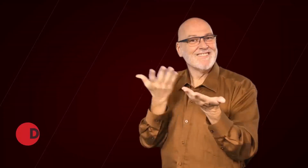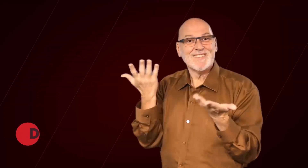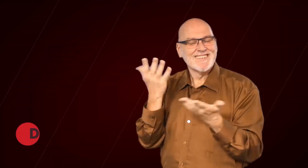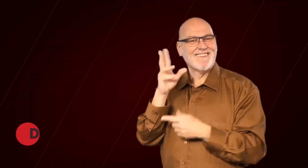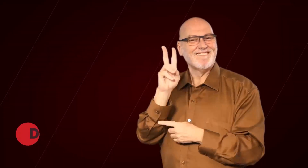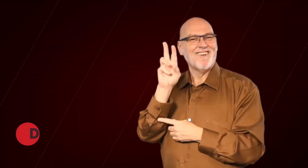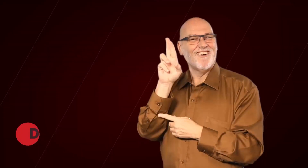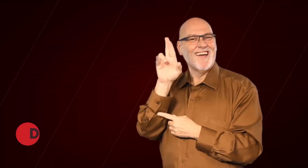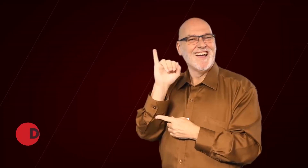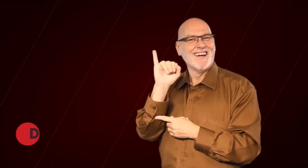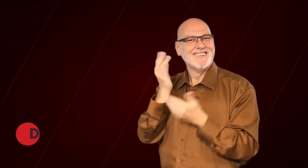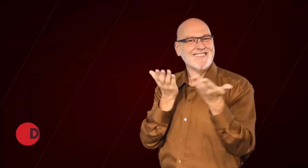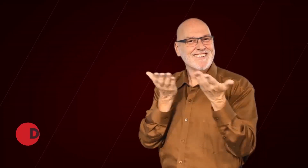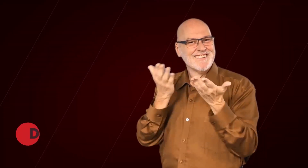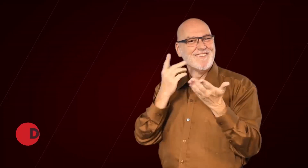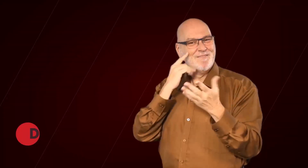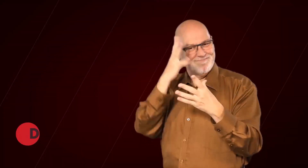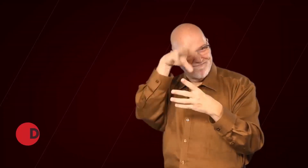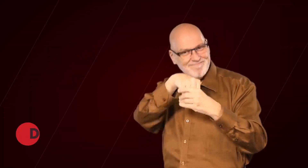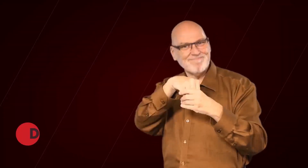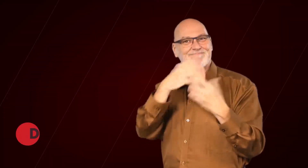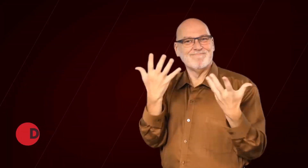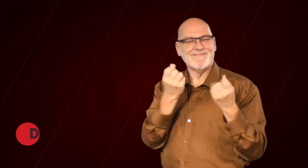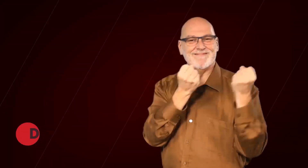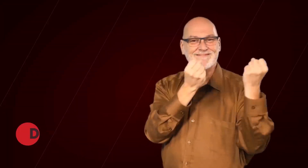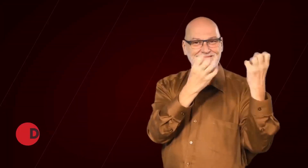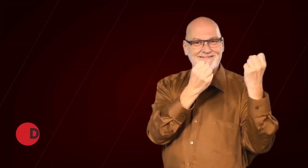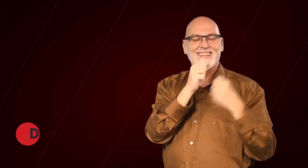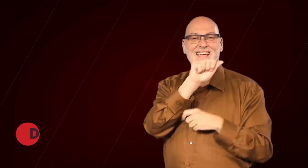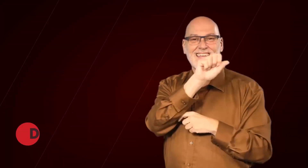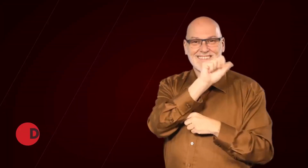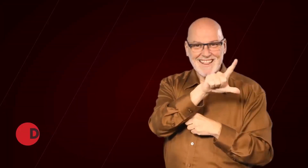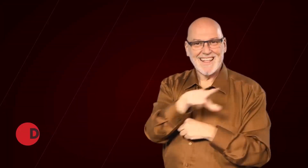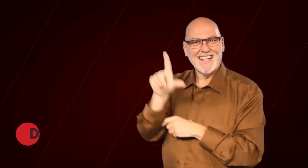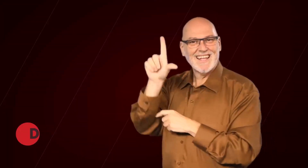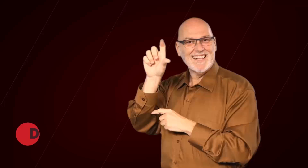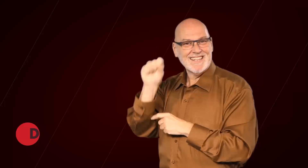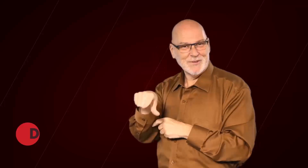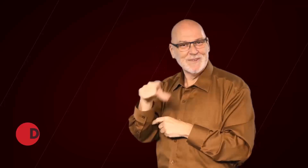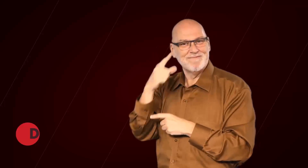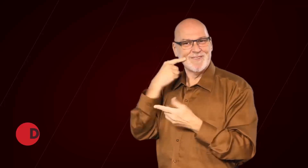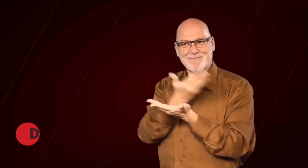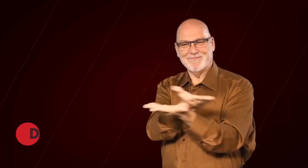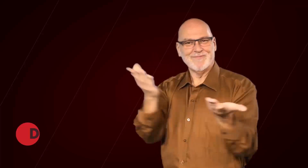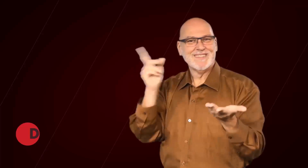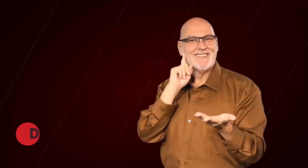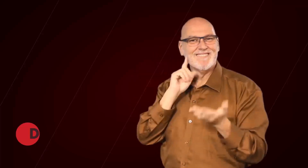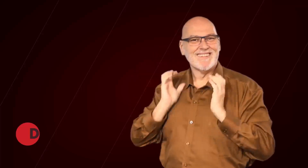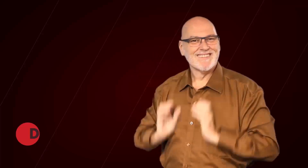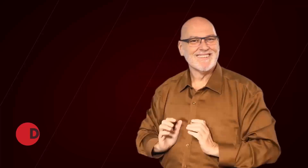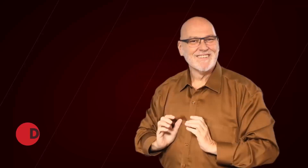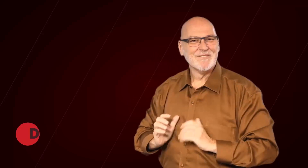VRI services in both ASL and LSQ to Deaf clients.